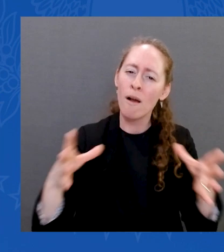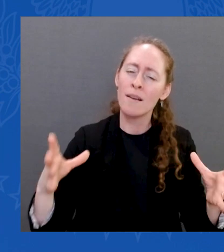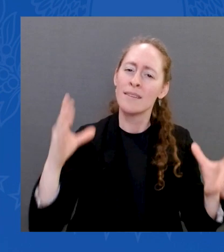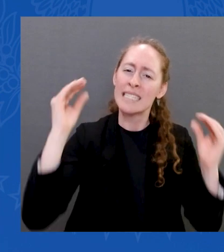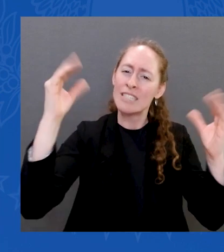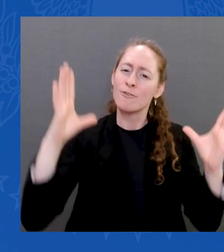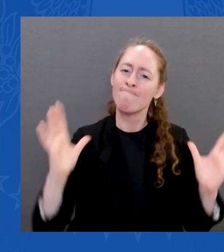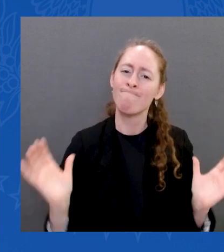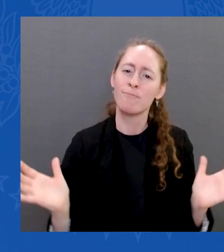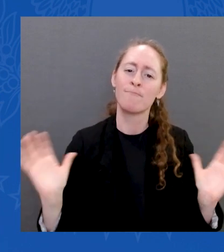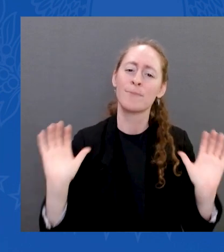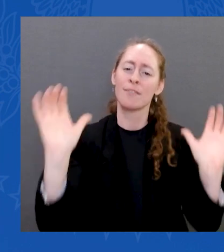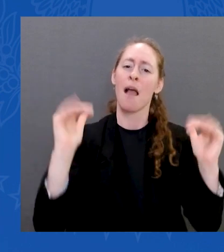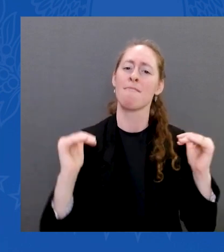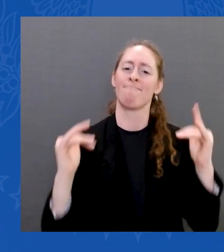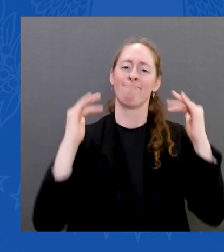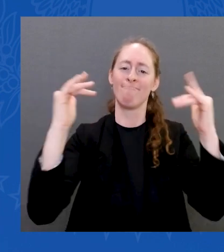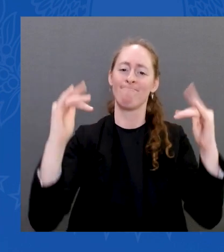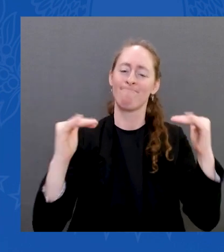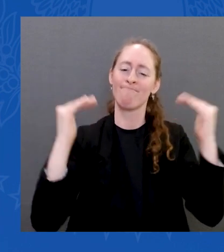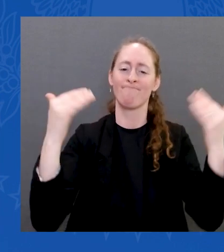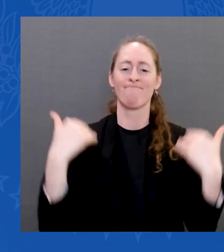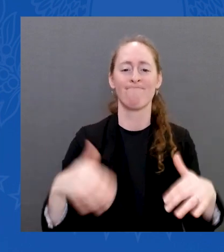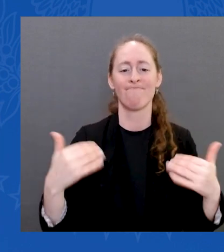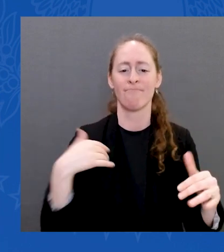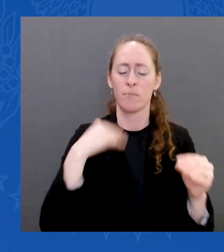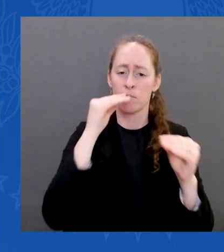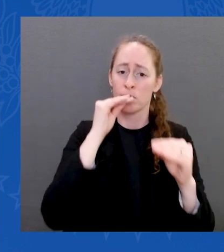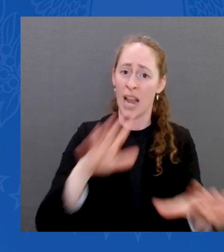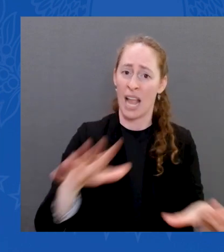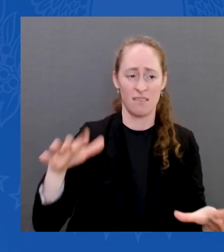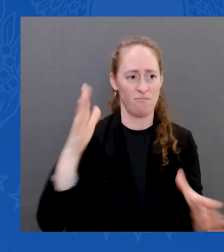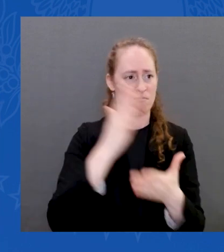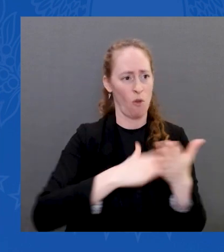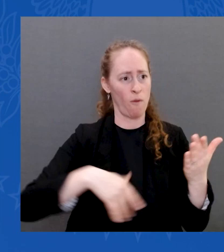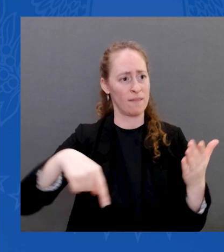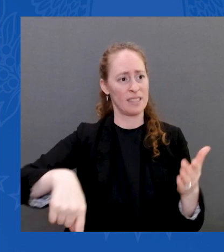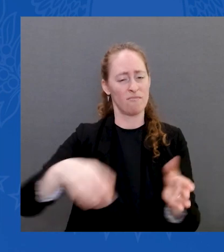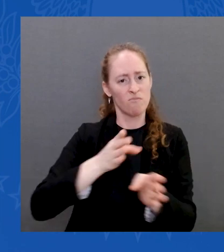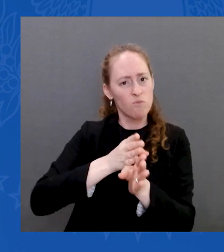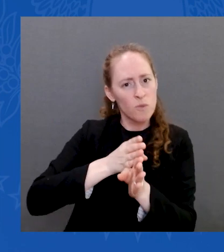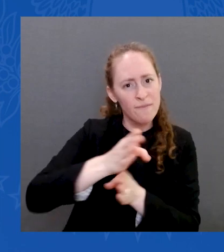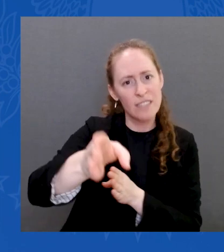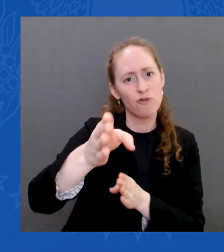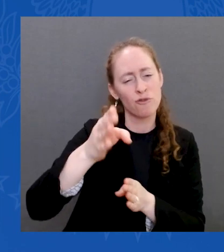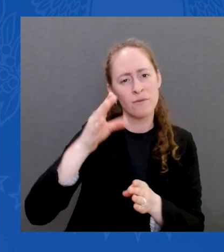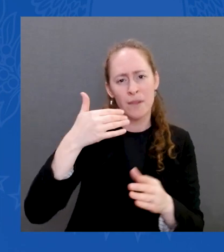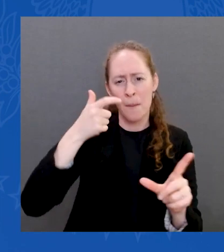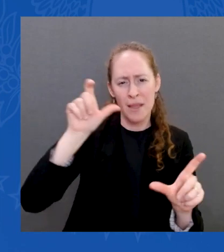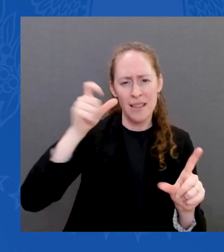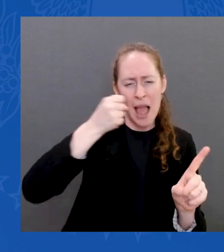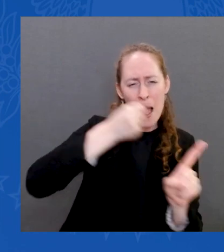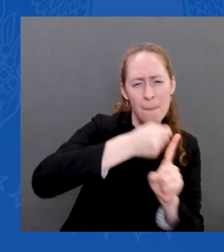that transforms and legitimize student voices and plant the groundwork